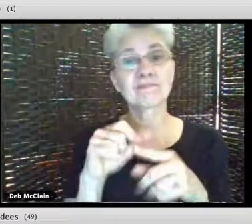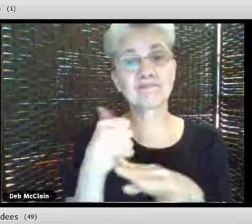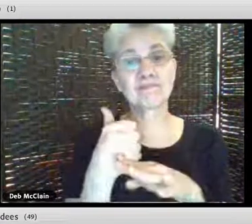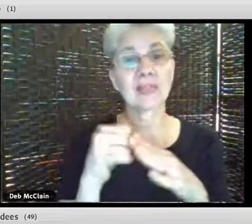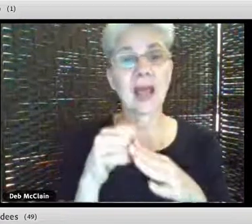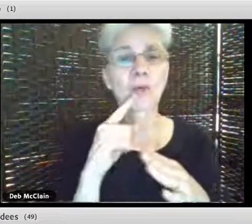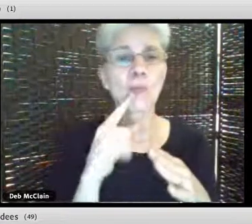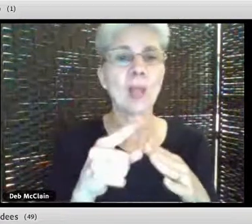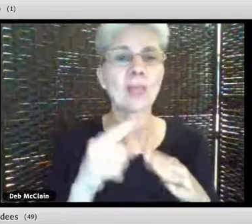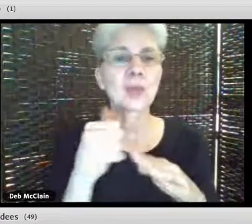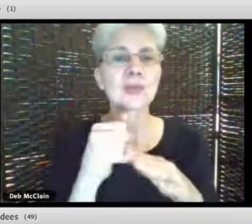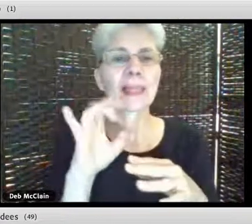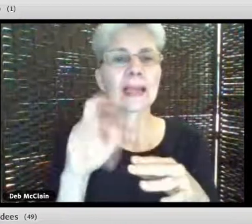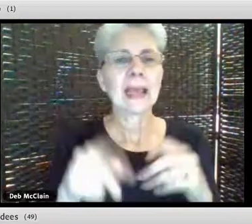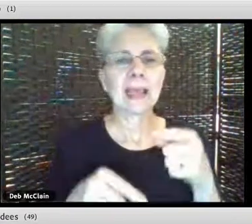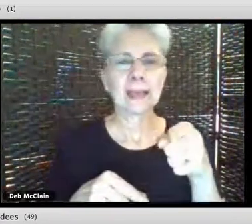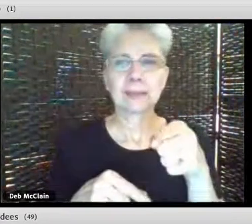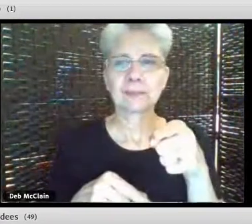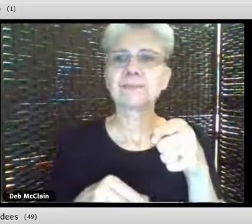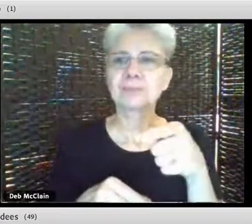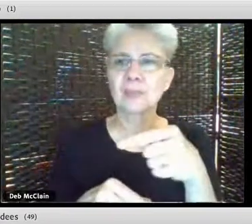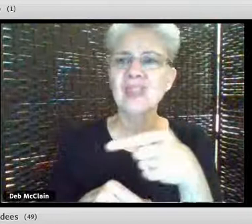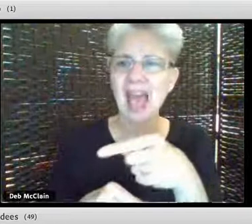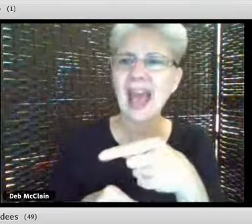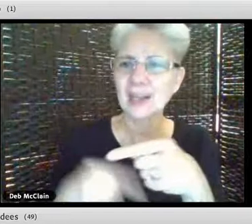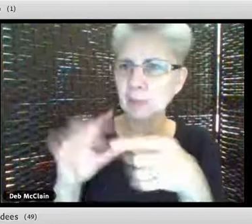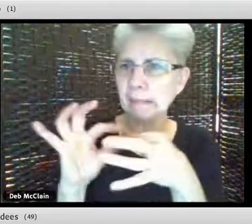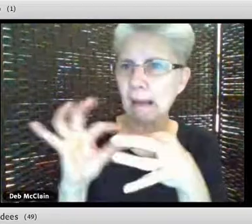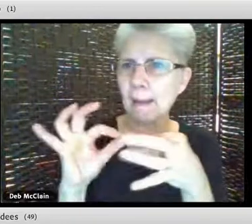Whether you send the link, they can comment